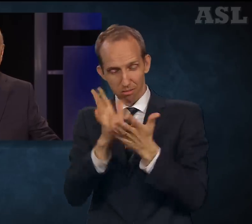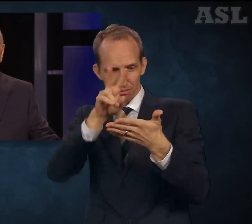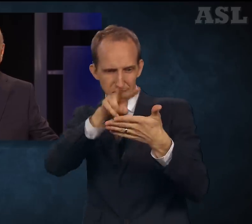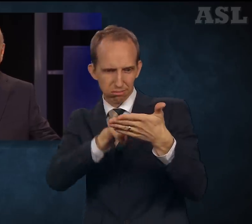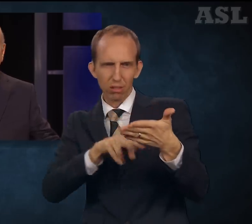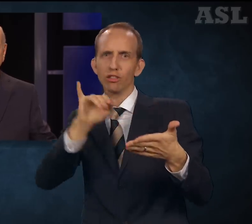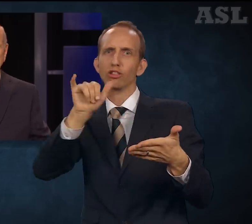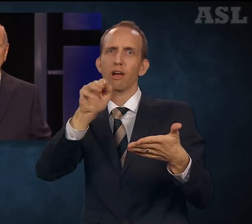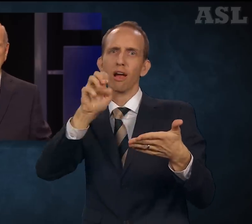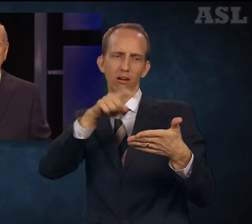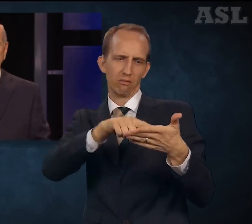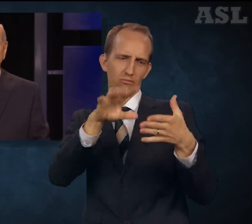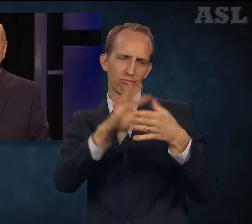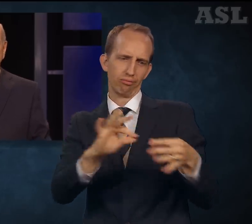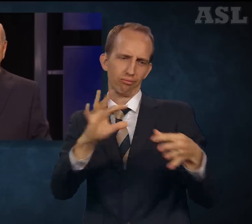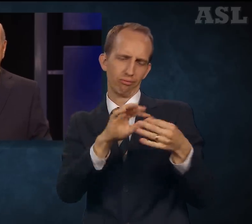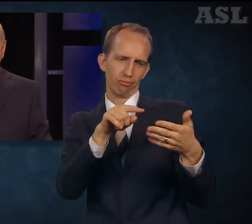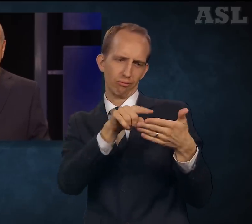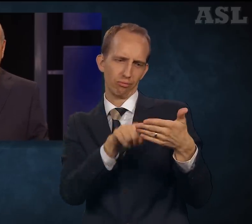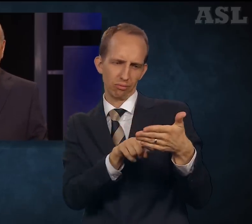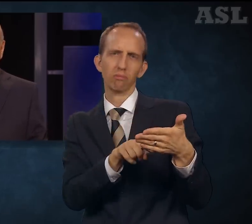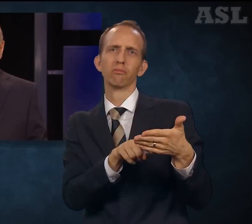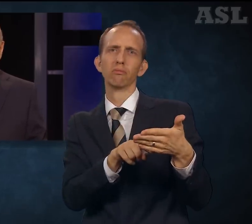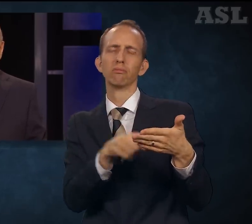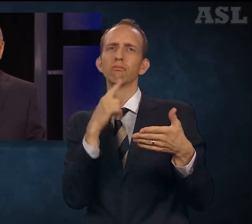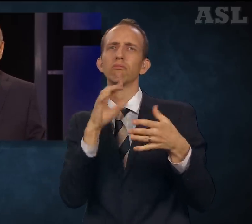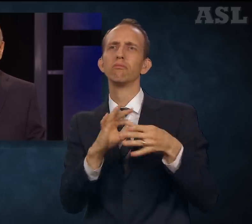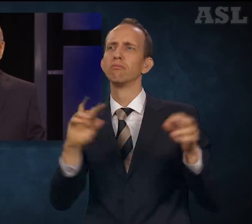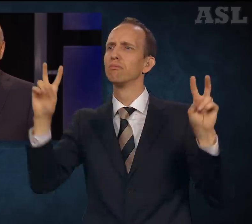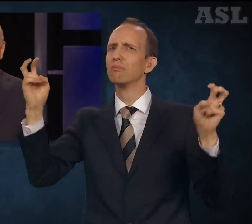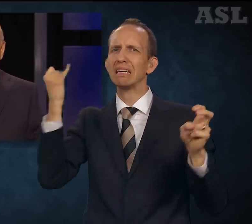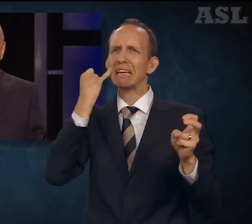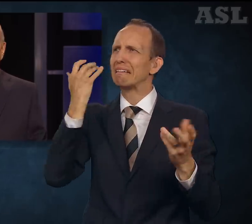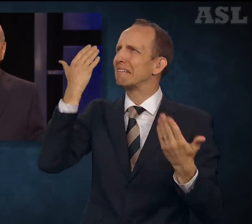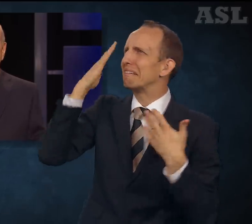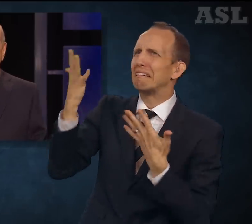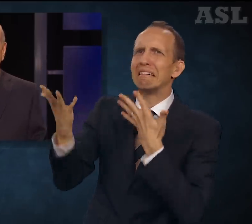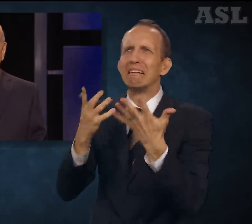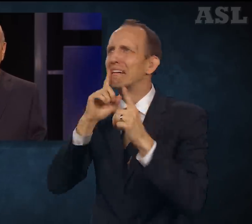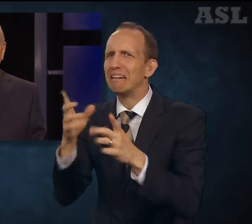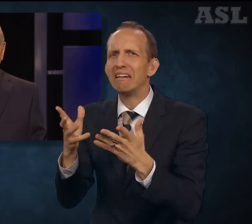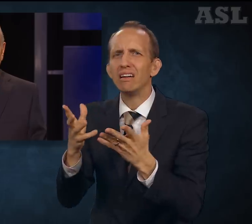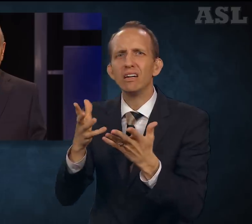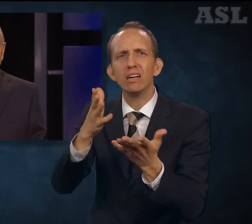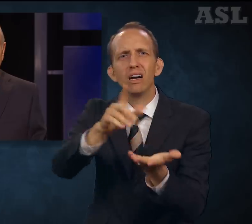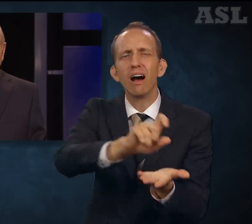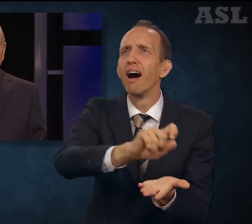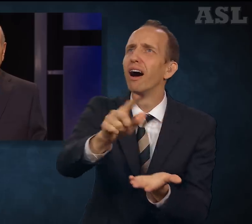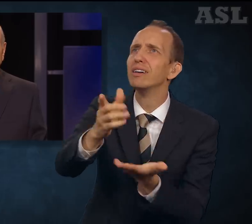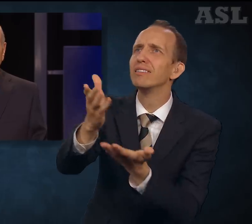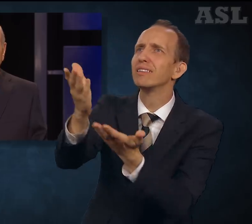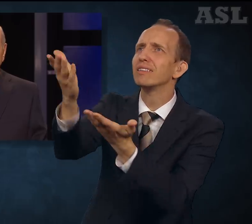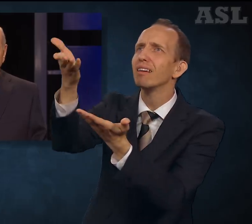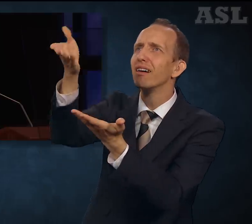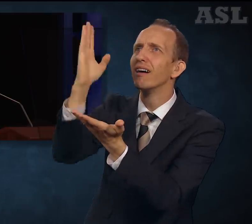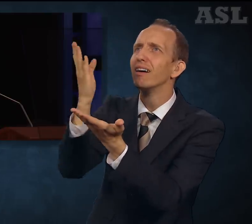INSPIRED BY THE WORDS OF THE